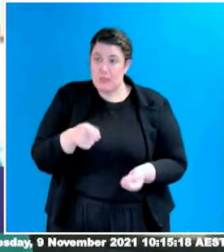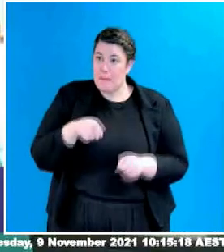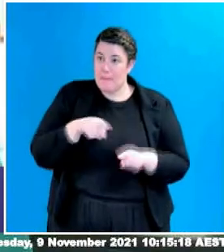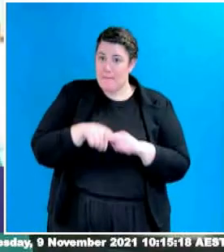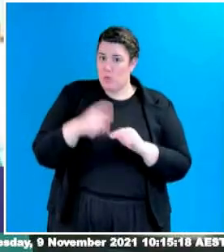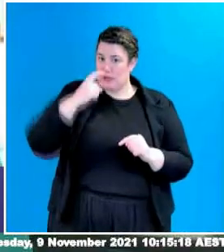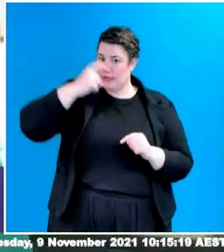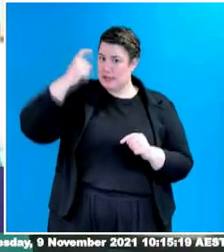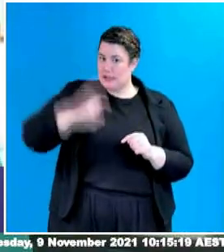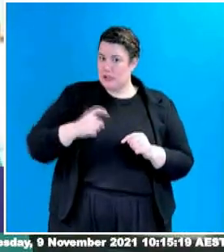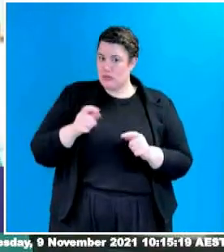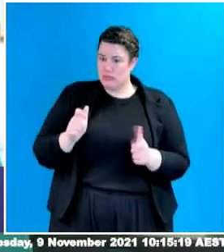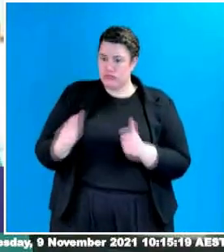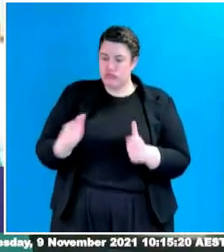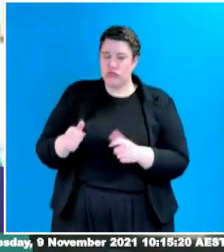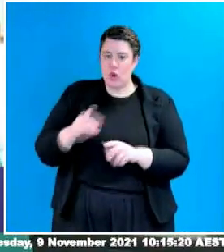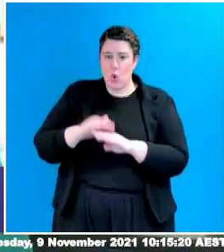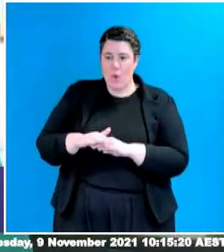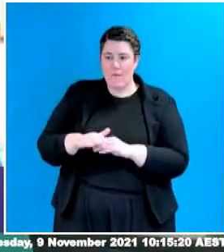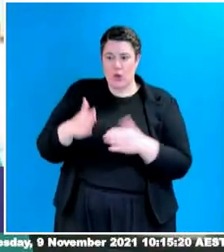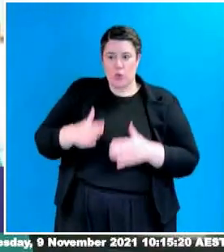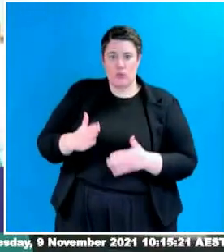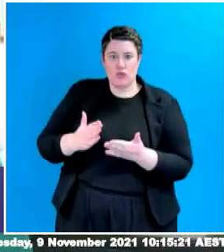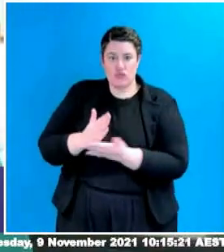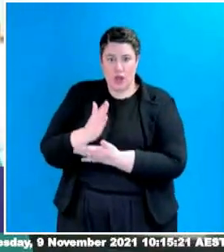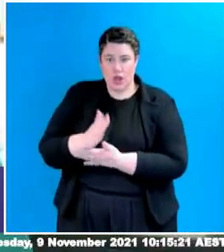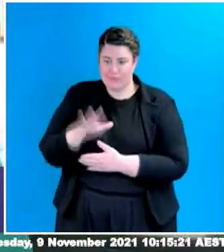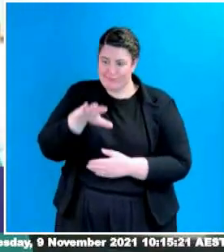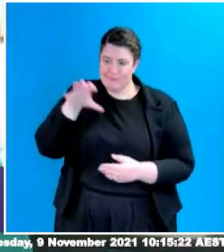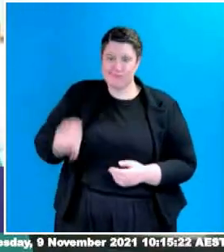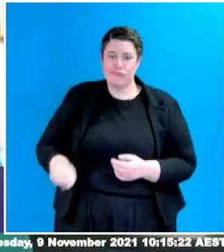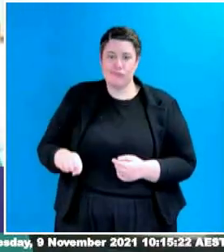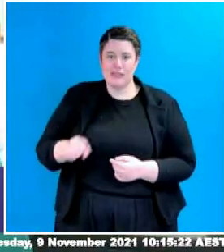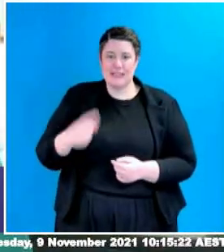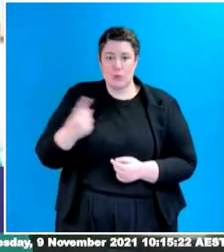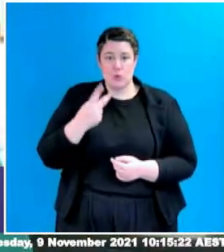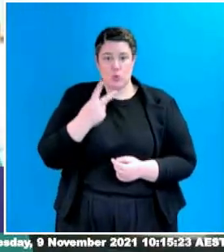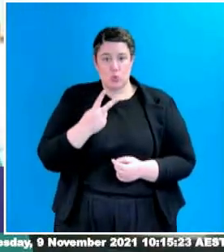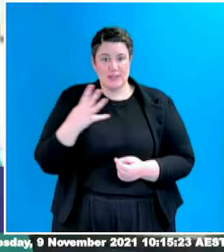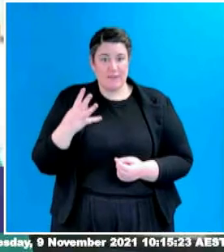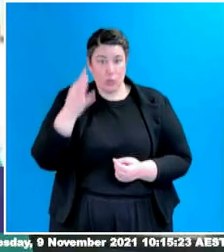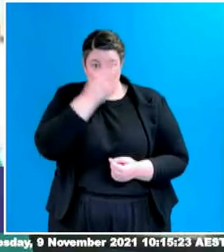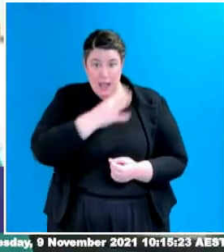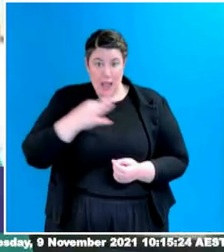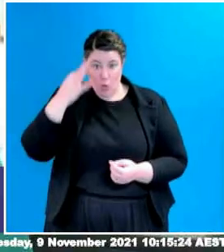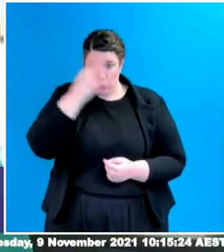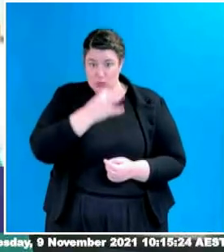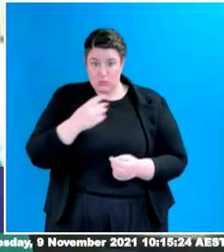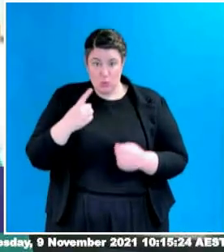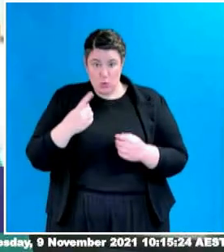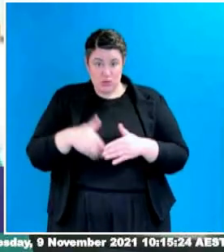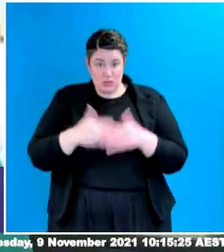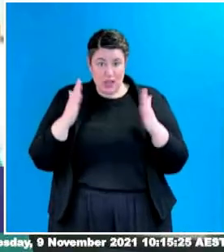most serious limitation on human rights, detaining someone 24 hours a day. And police,